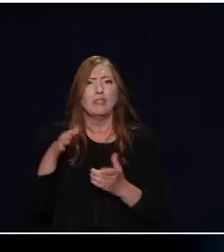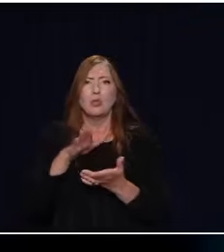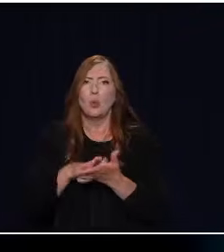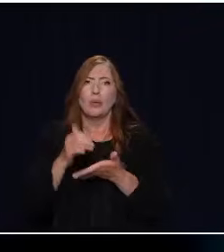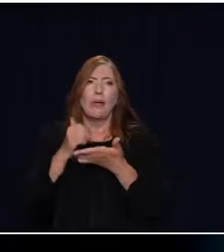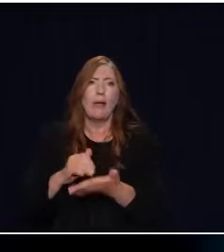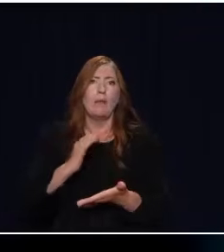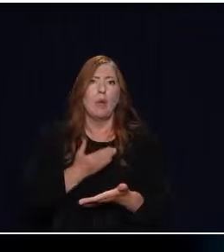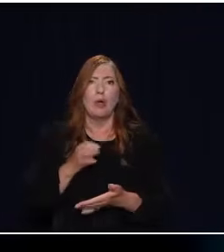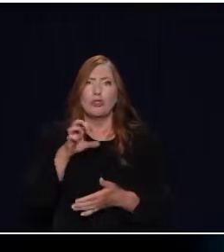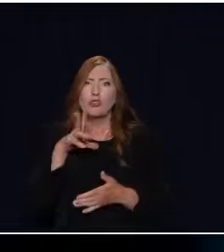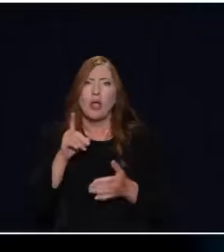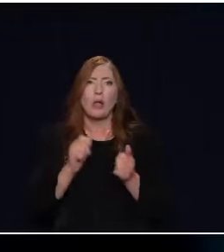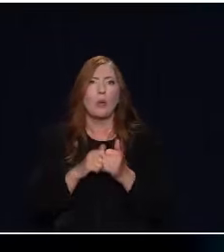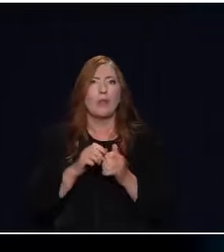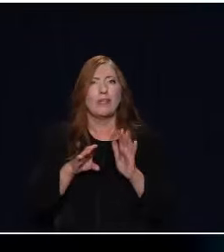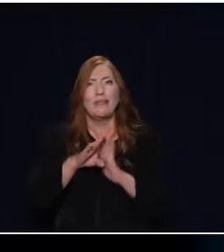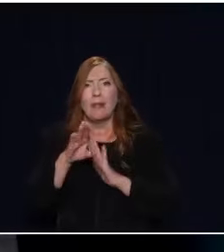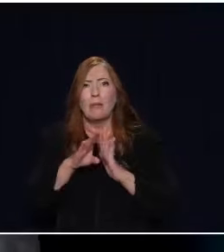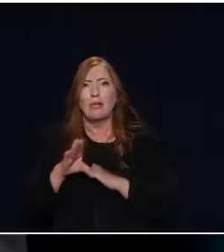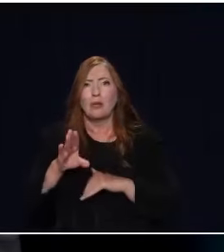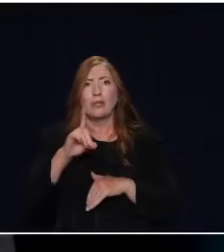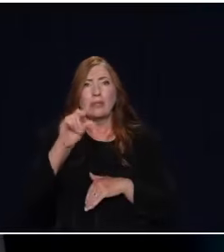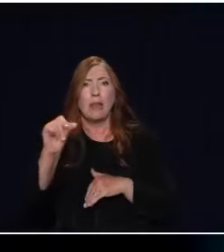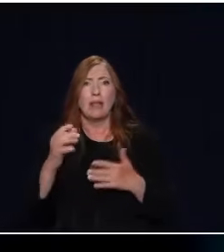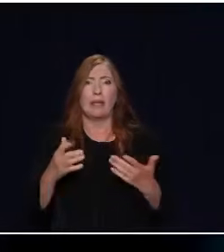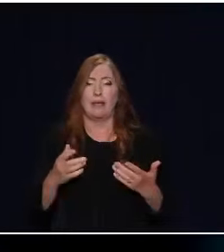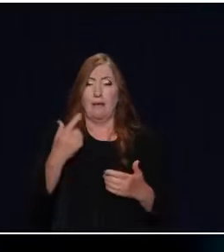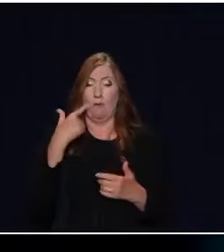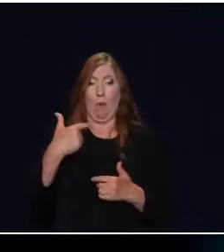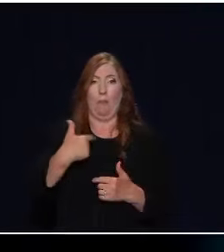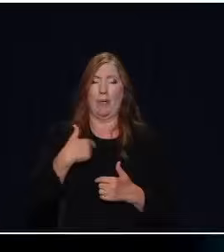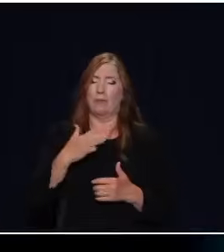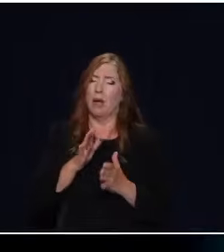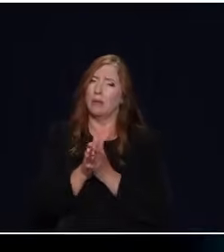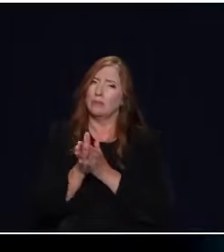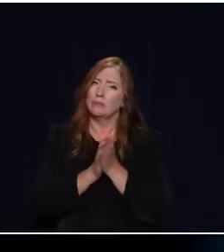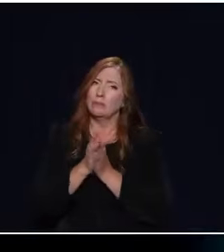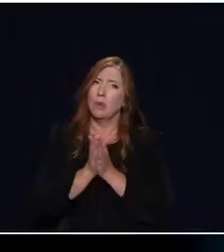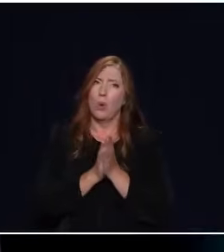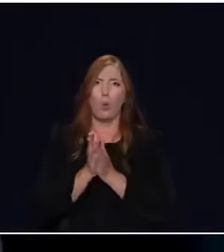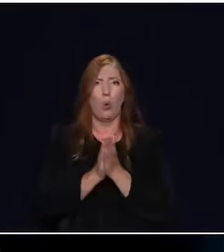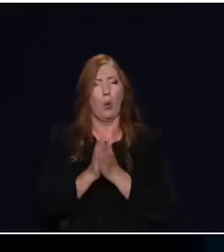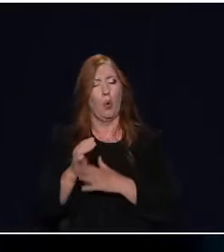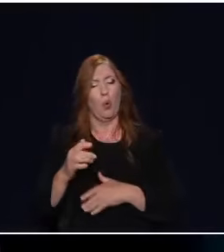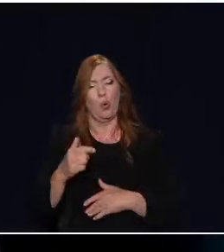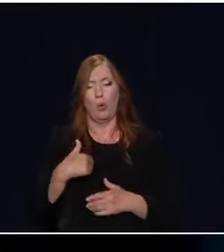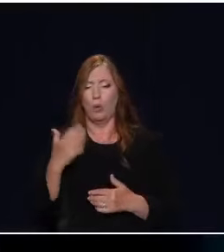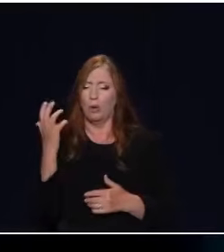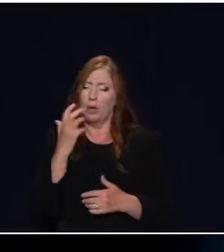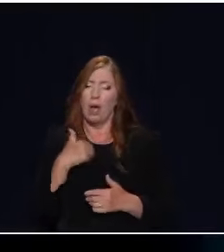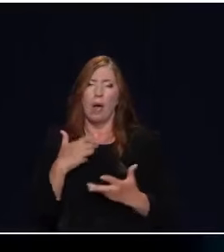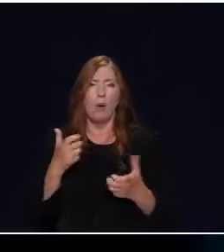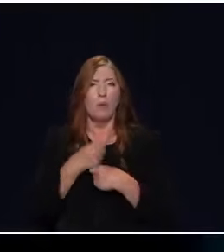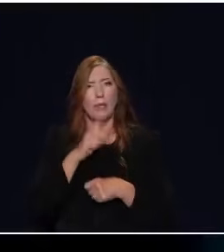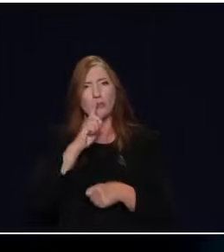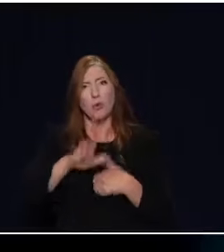WHAT ABOUT SCHOOL? HOW DO WE DO THIS? HOW DO WE GET THIS SCHOOL TO DO THIS FOR OUR CHILD WHO HAS A